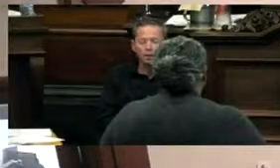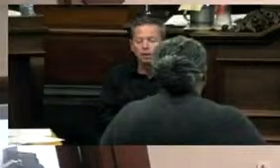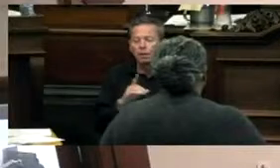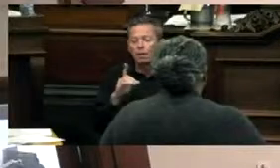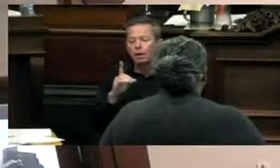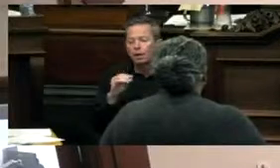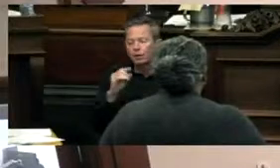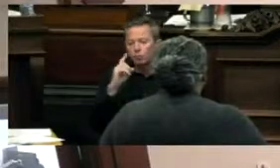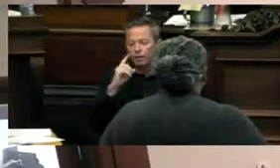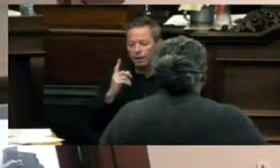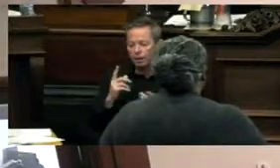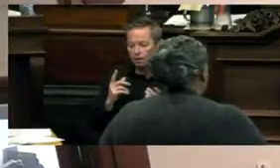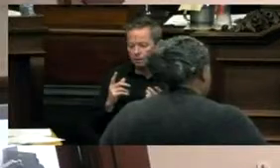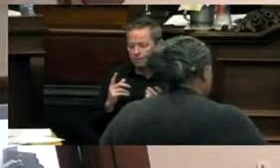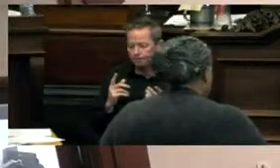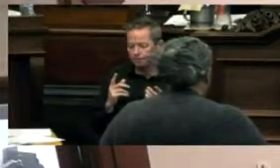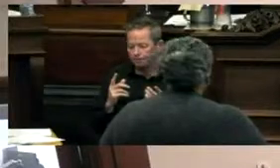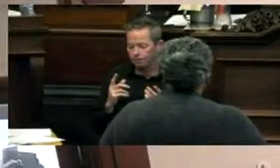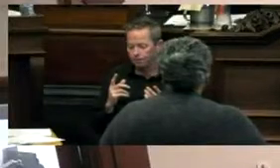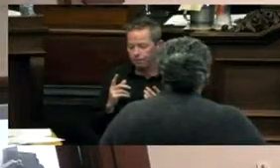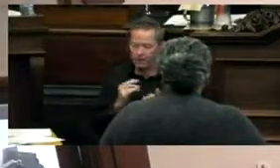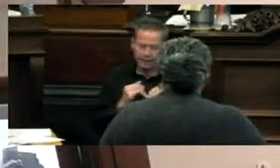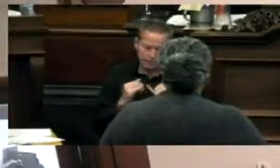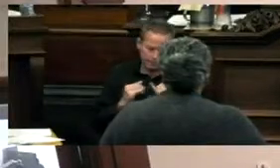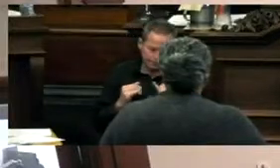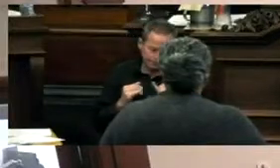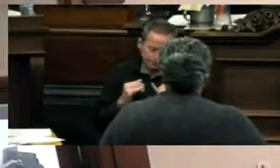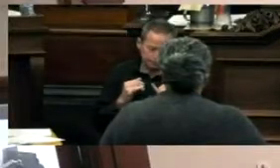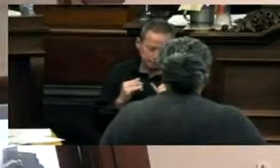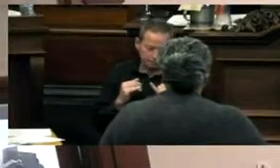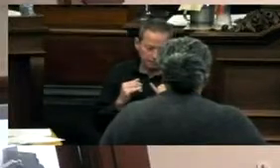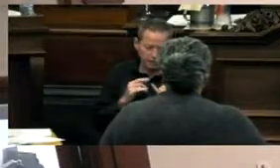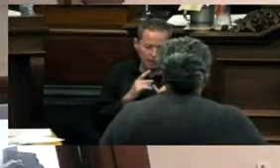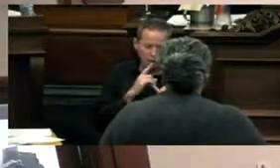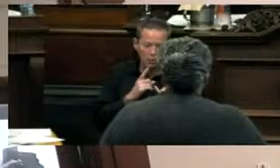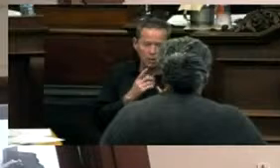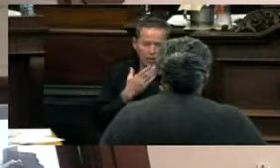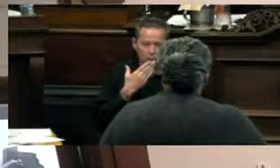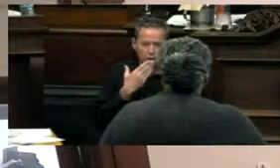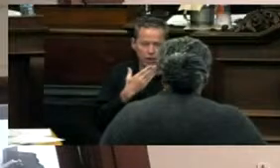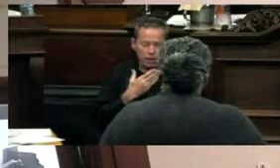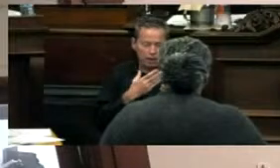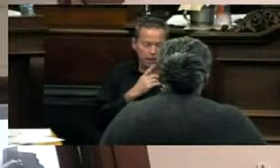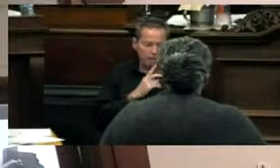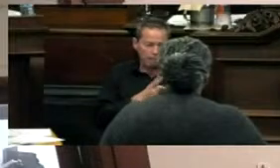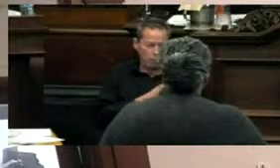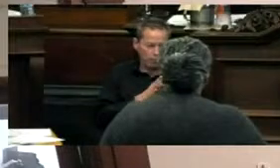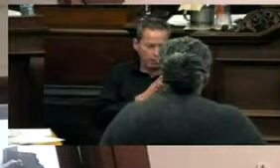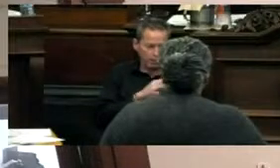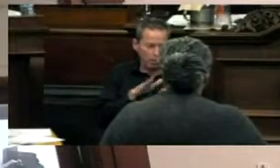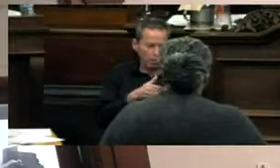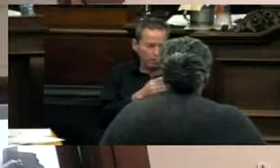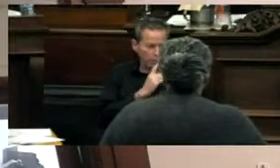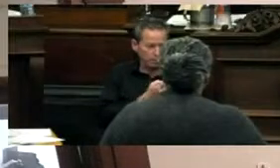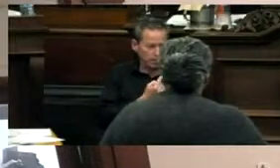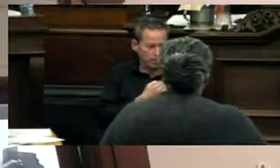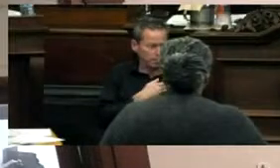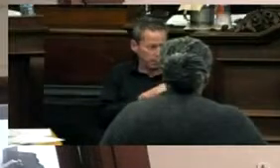the appeal. We basically sat out the rest of it. Great. Thank you. And I do think just and